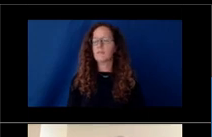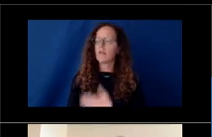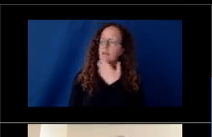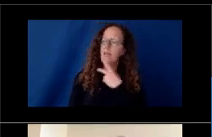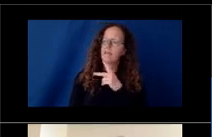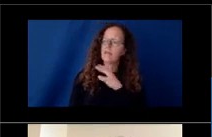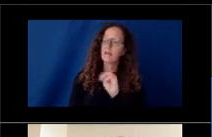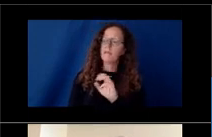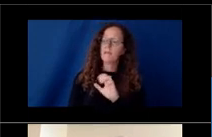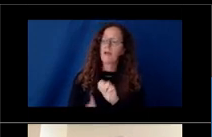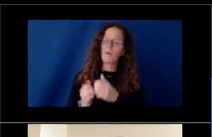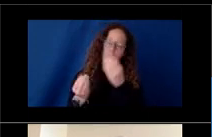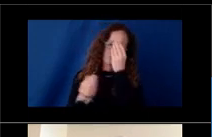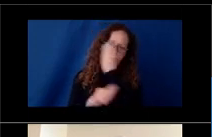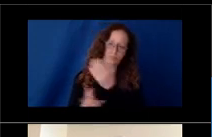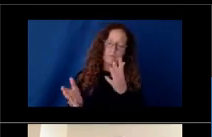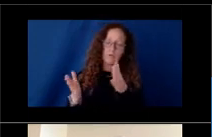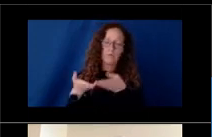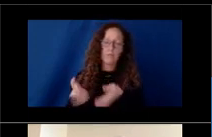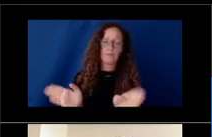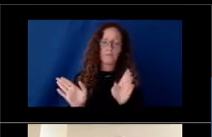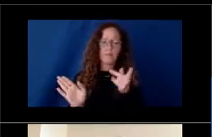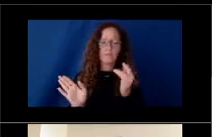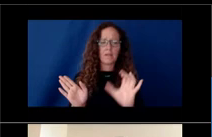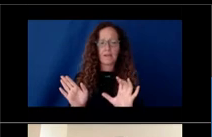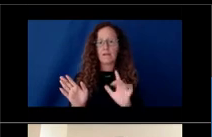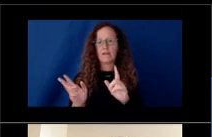particularly vulnerable communities? Is there a plan to reach out directly to communities